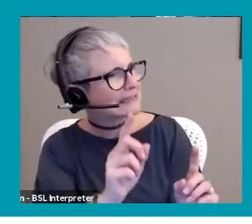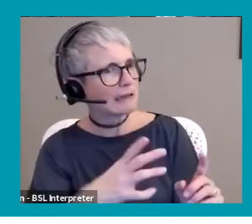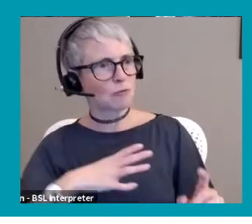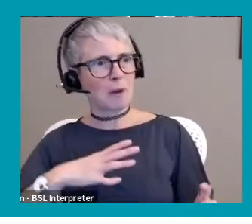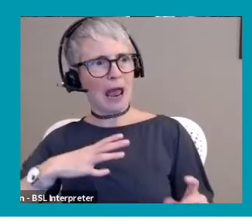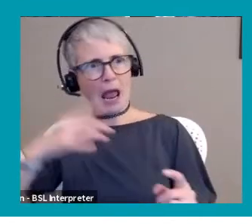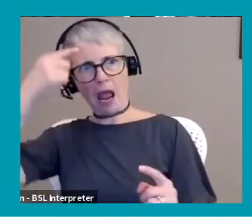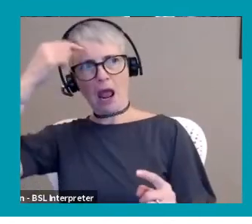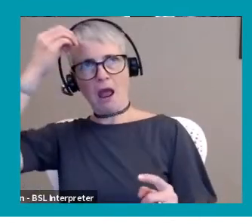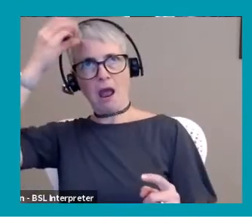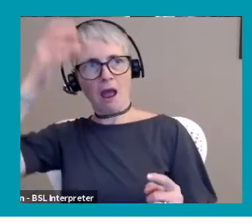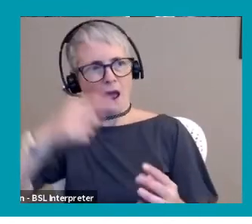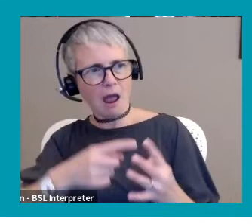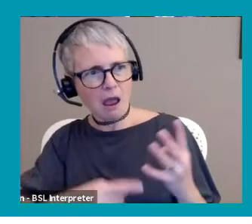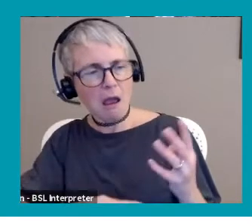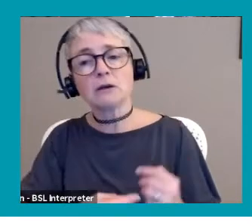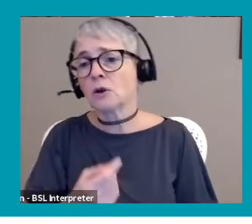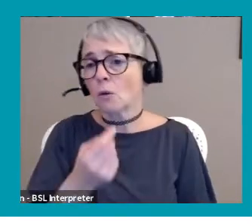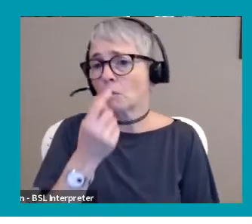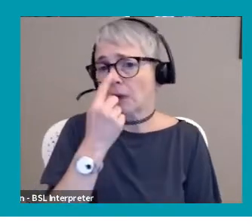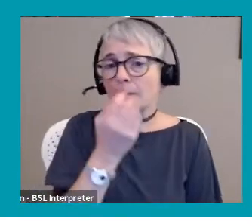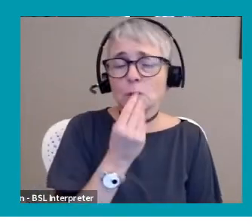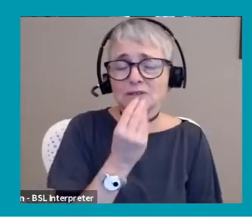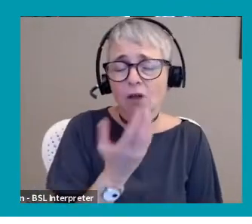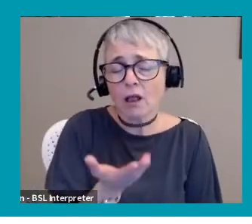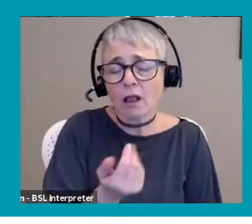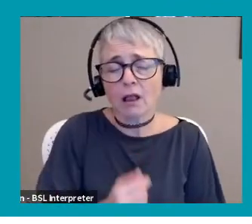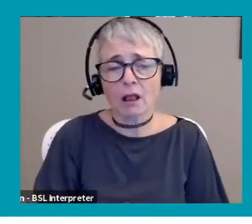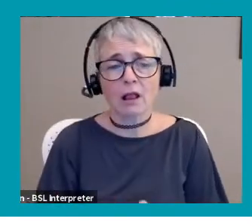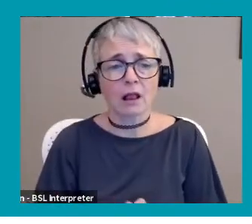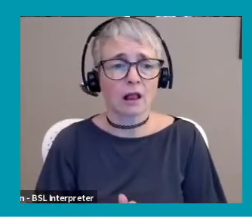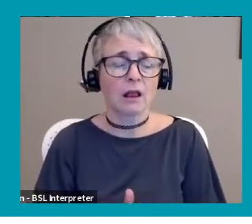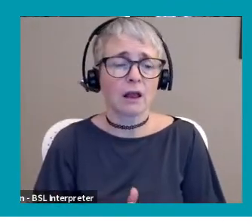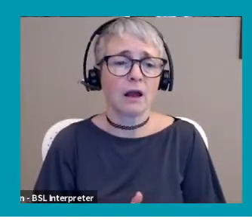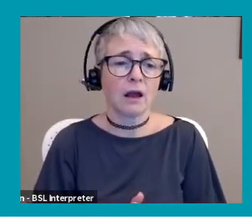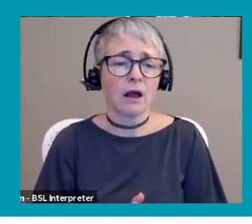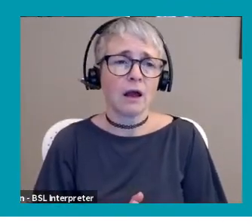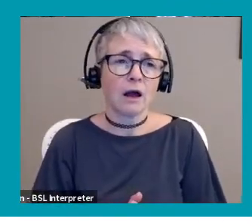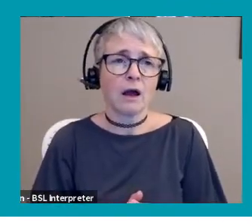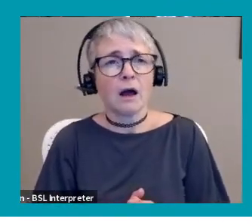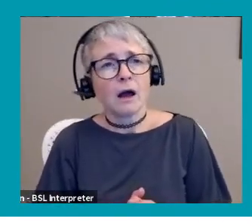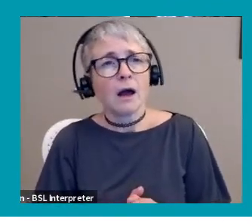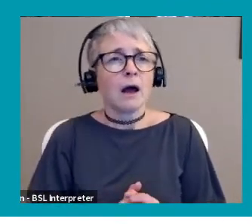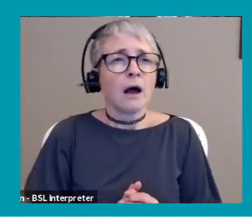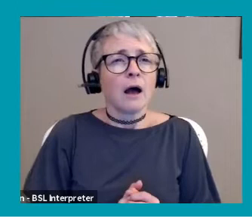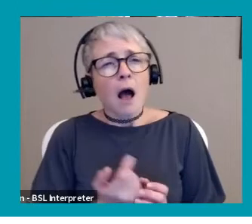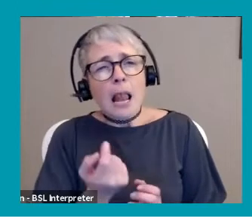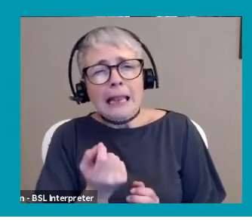So it gives you a bit of an edge right Tammy?